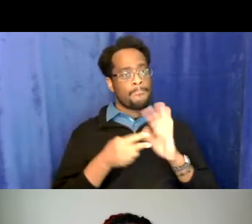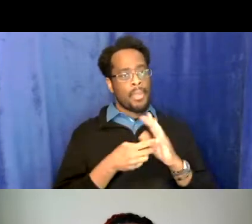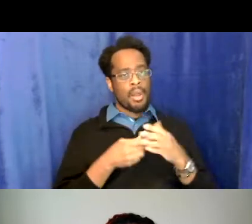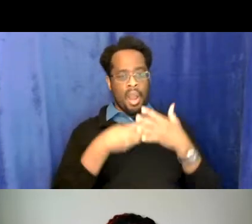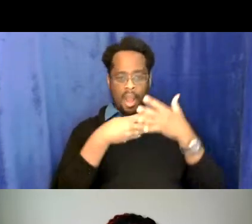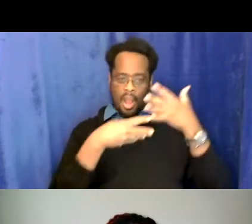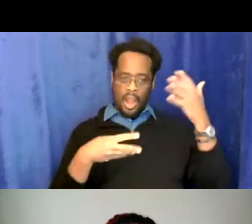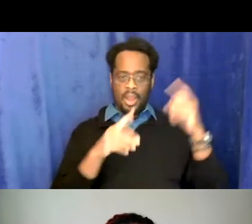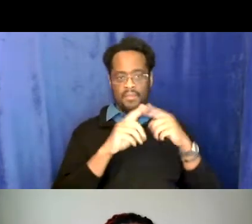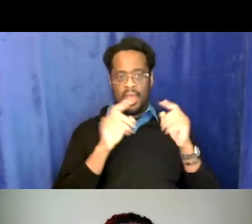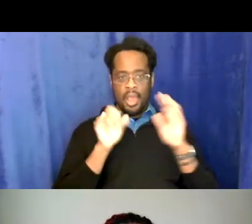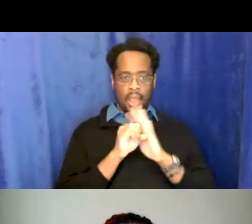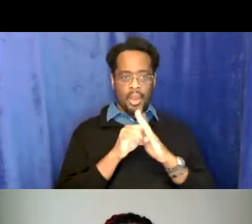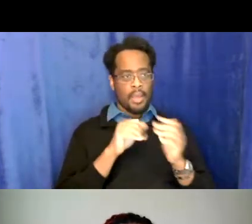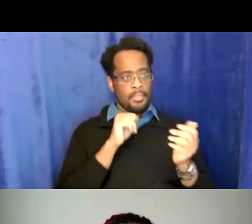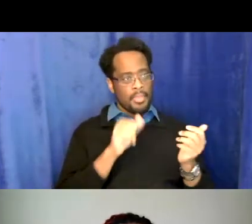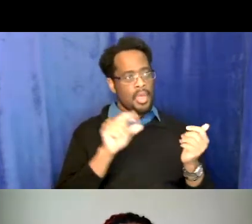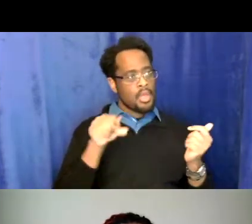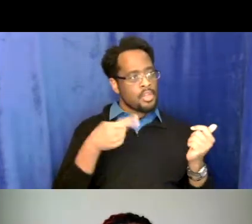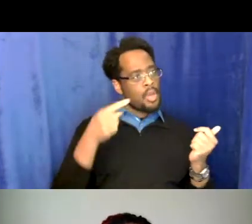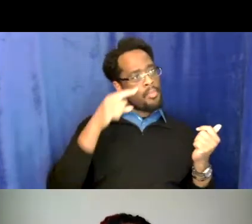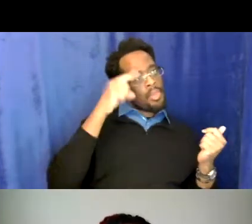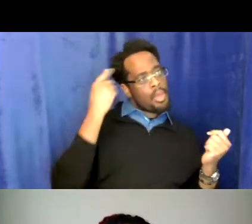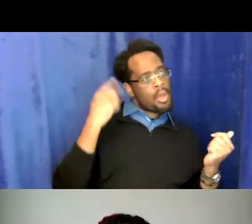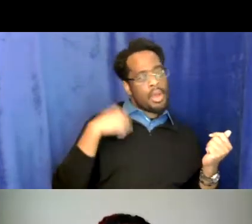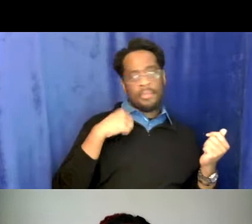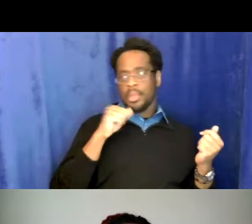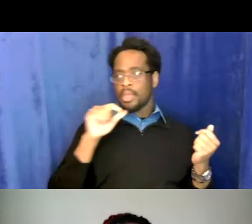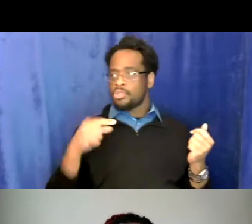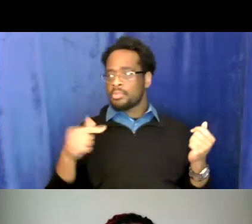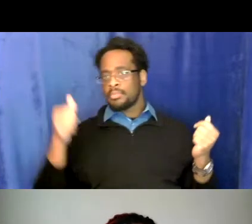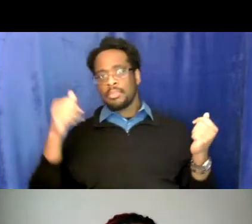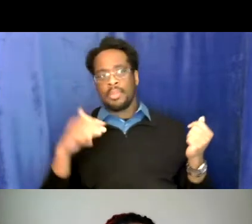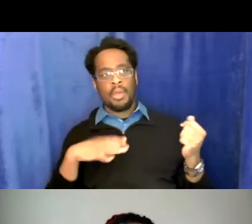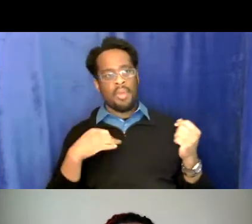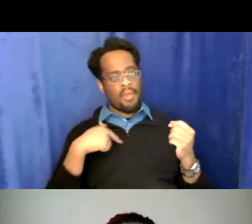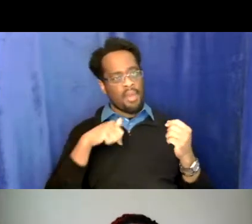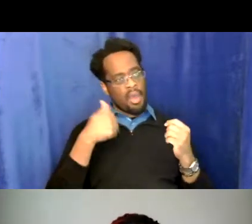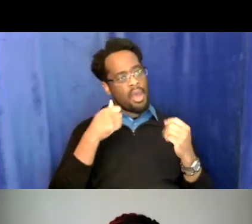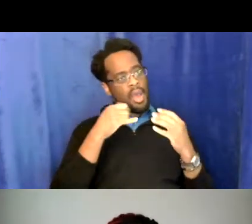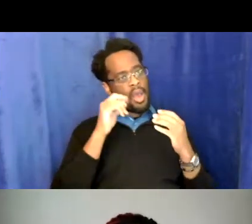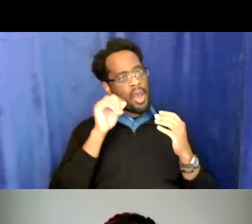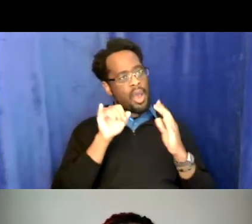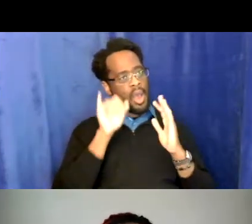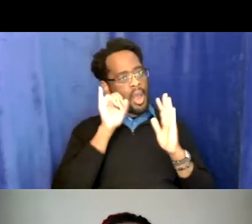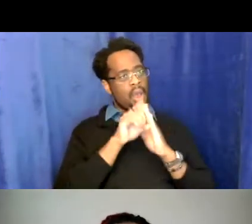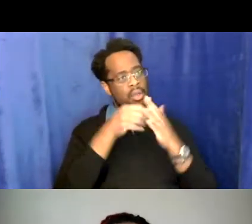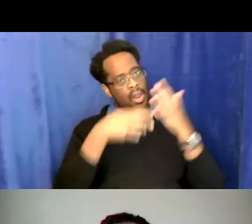intersectionality does have such different meanings. Your identity -- I'm not just black, I